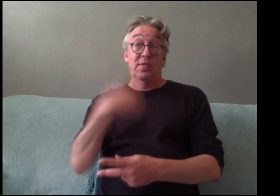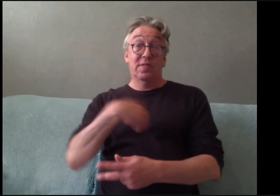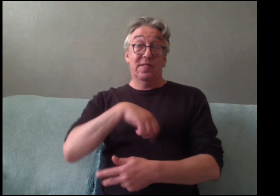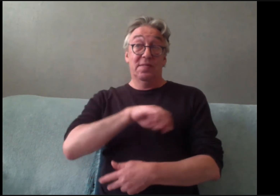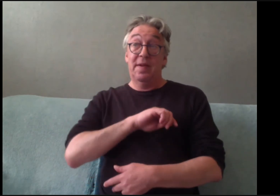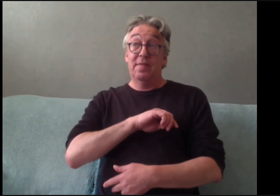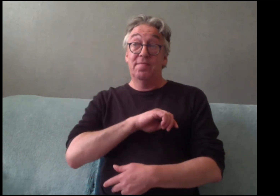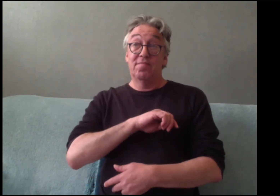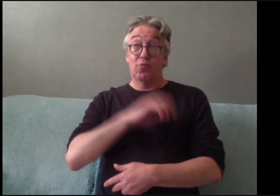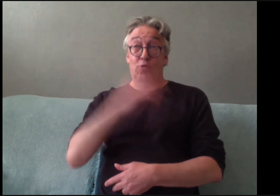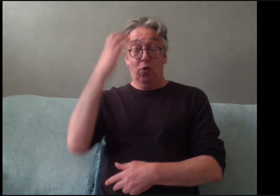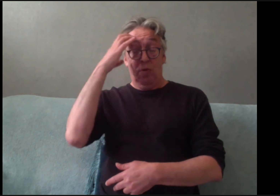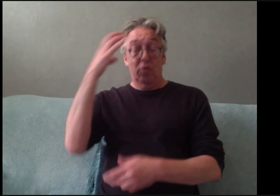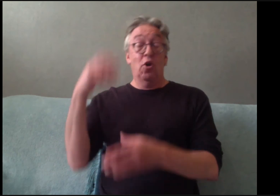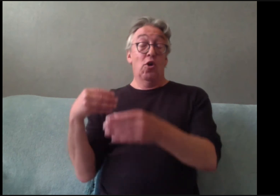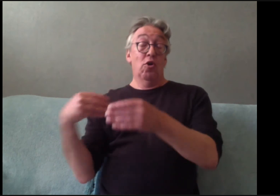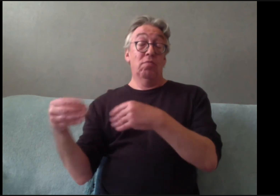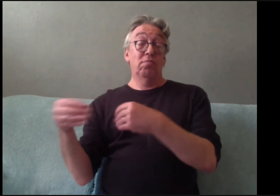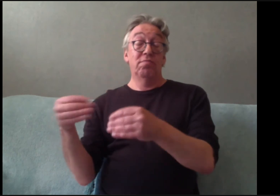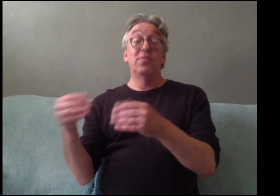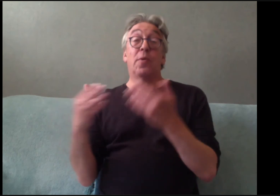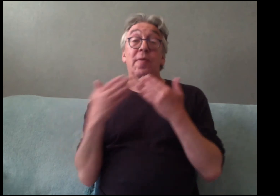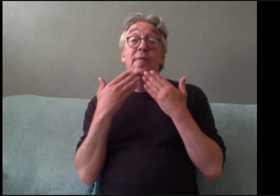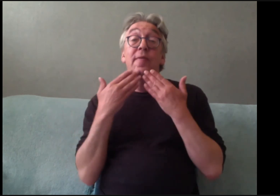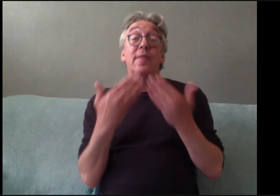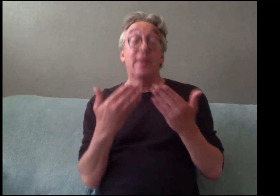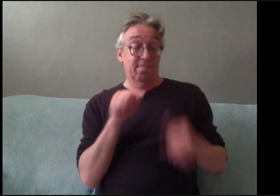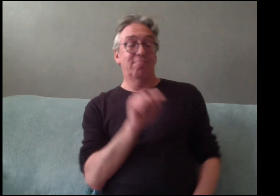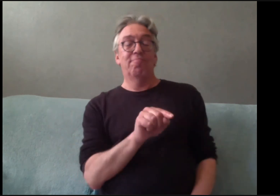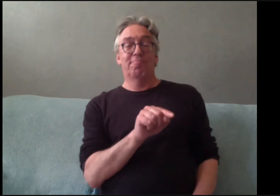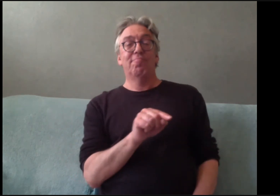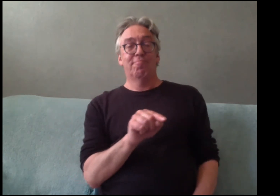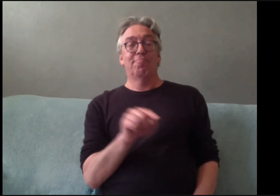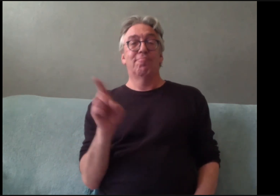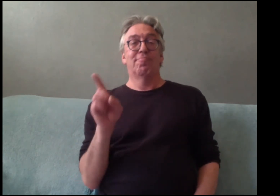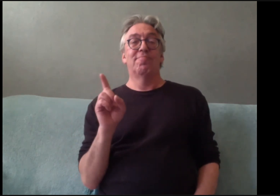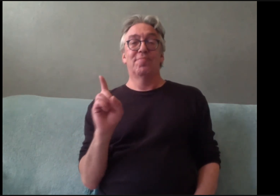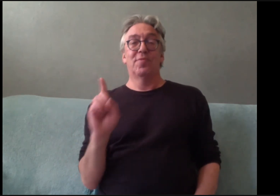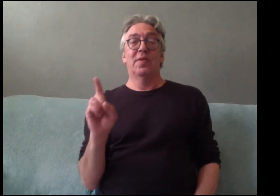for example in the press or in the media.